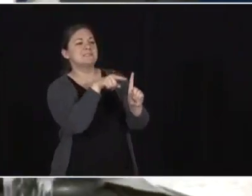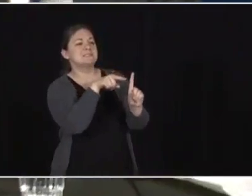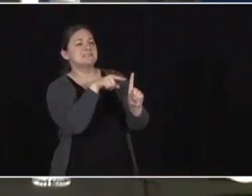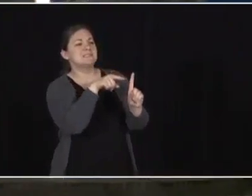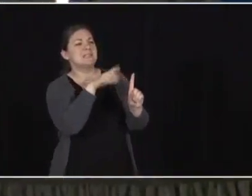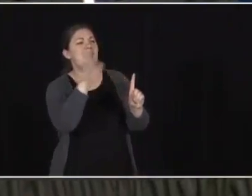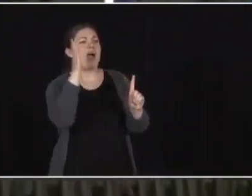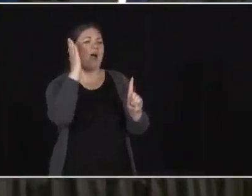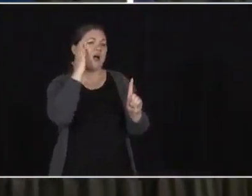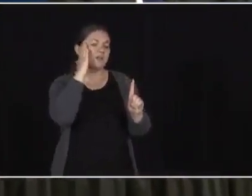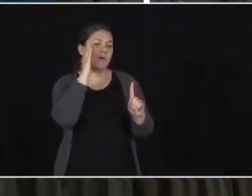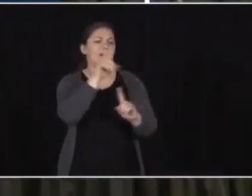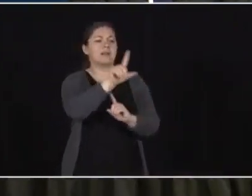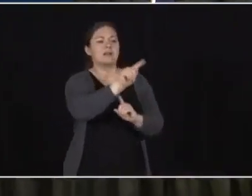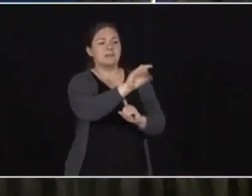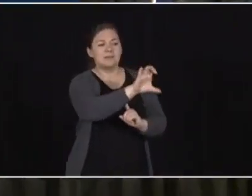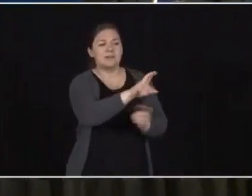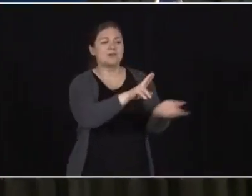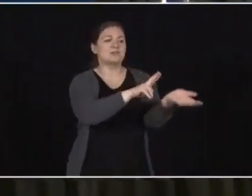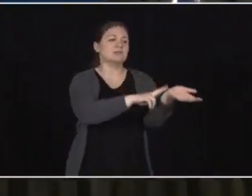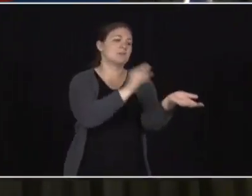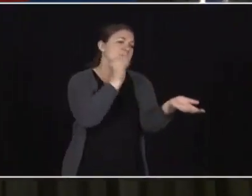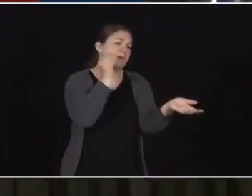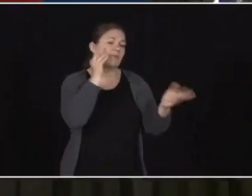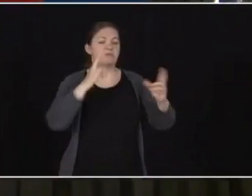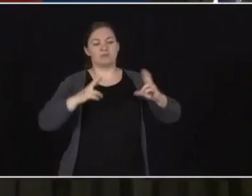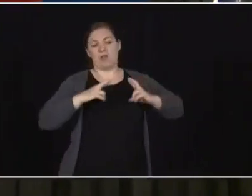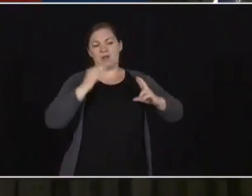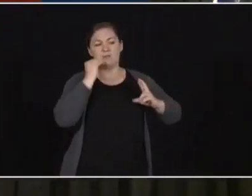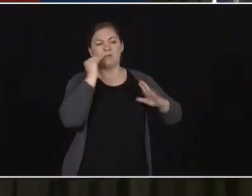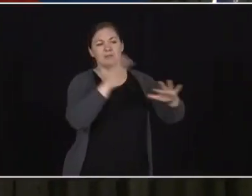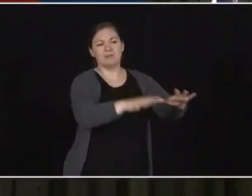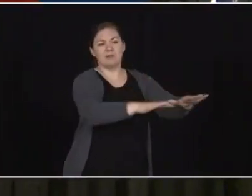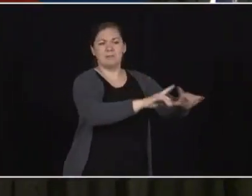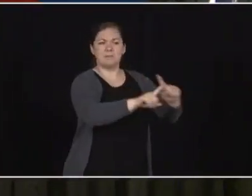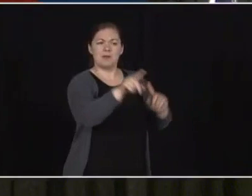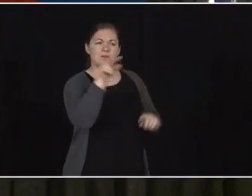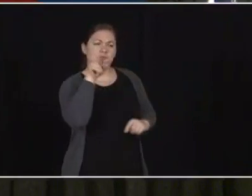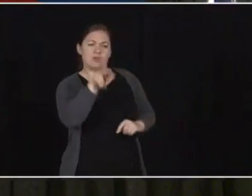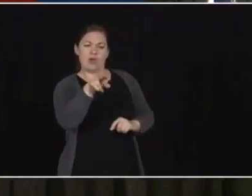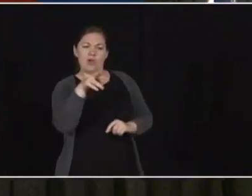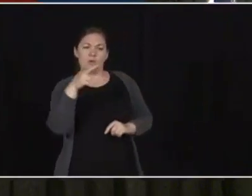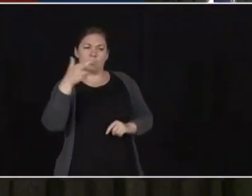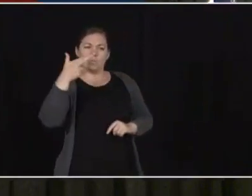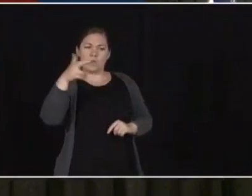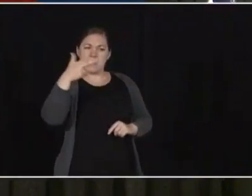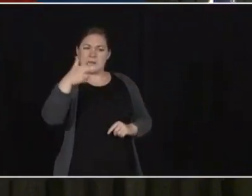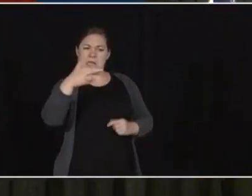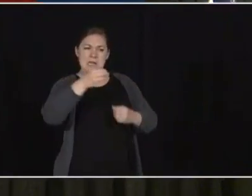for just a second, but that gray section there all of those different sectors. You have everything from